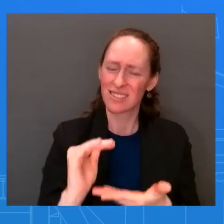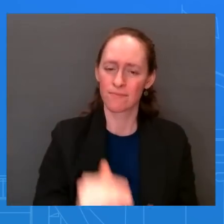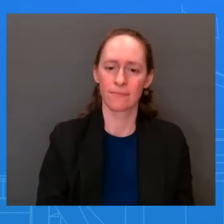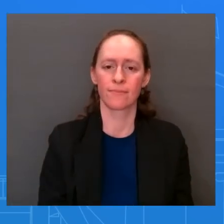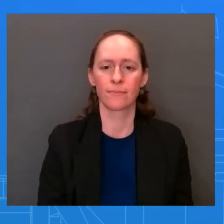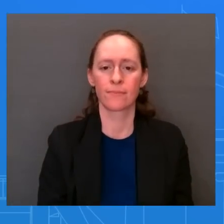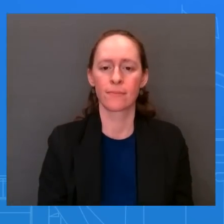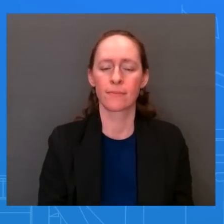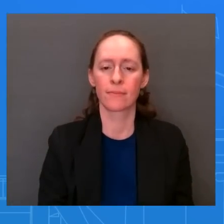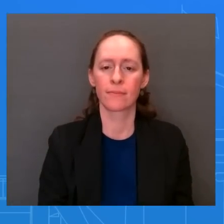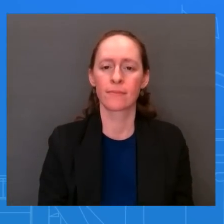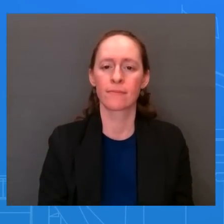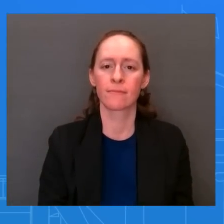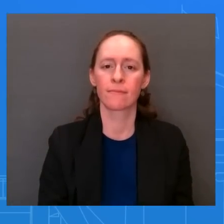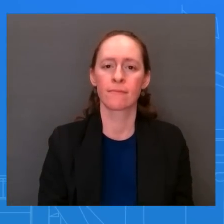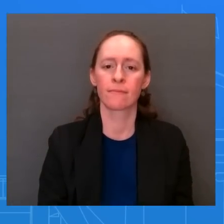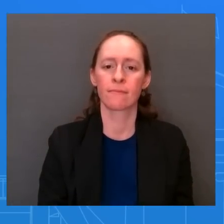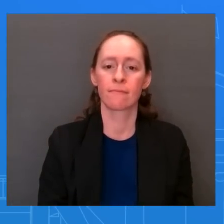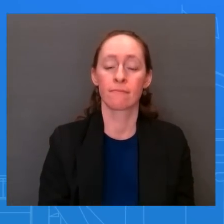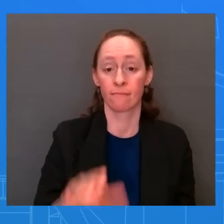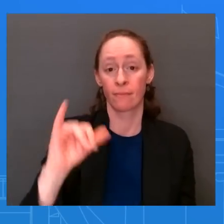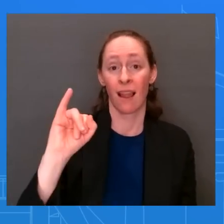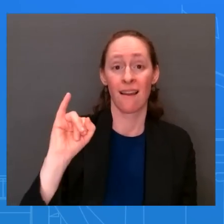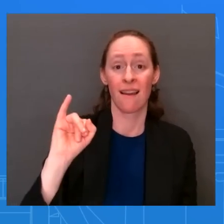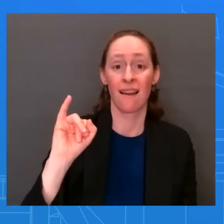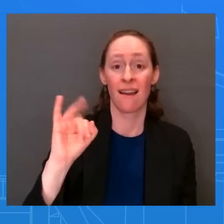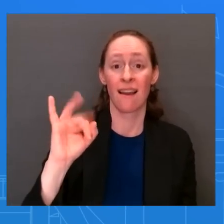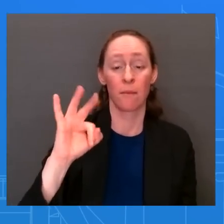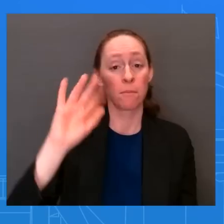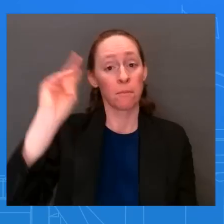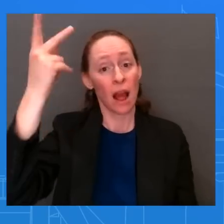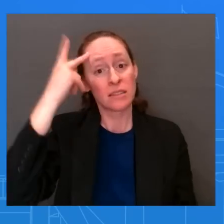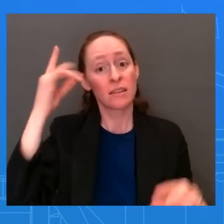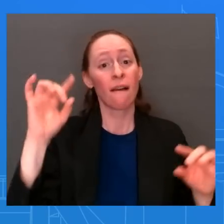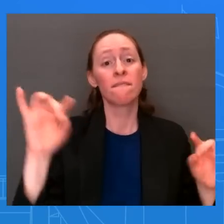And so, that is why this administration has made strides to address firearms,